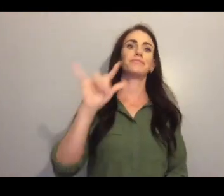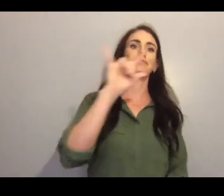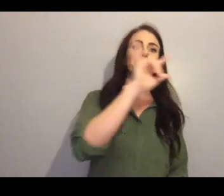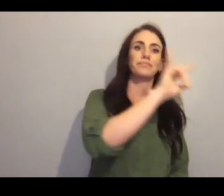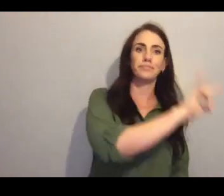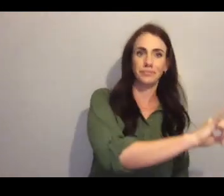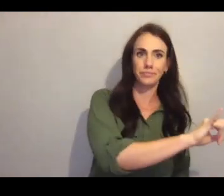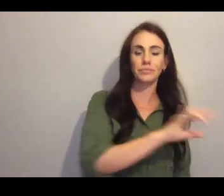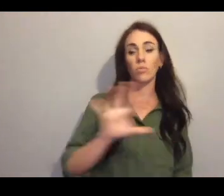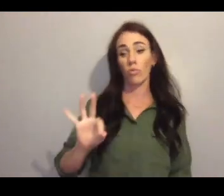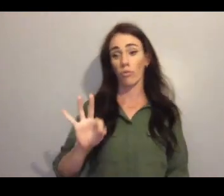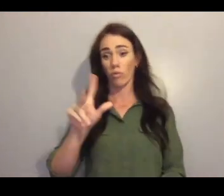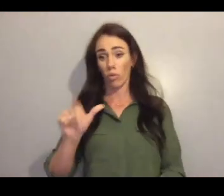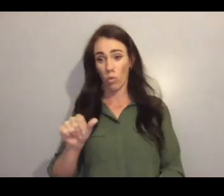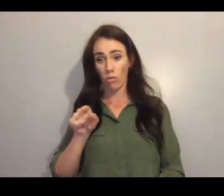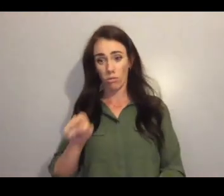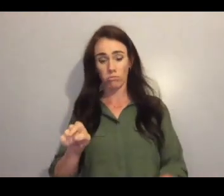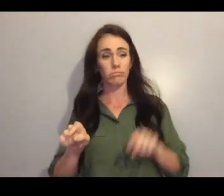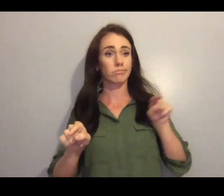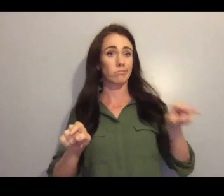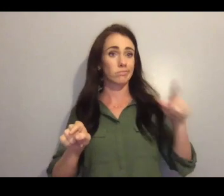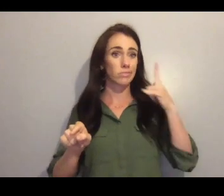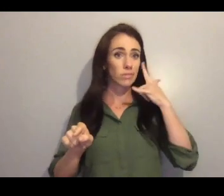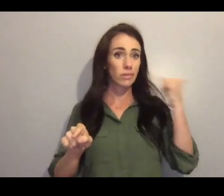different directions to show how I would fly,